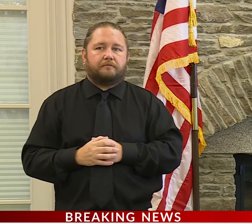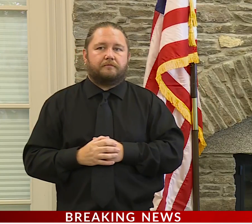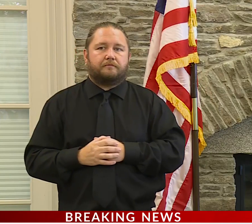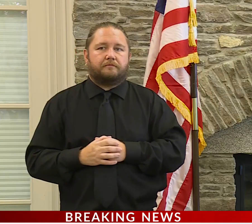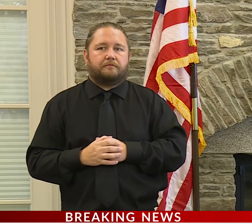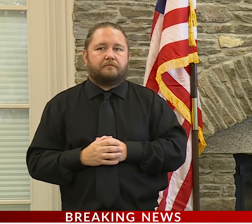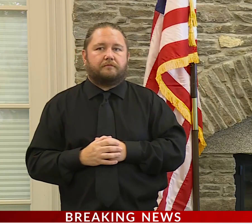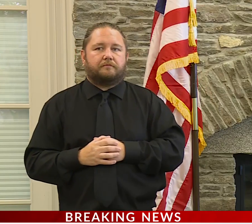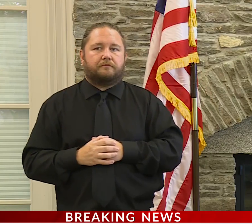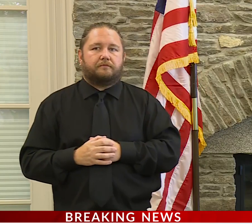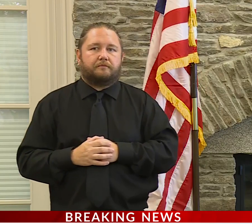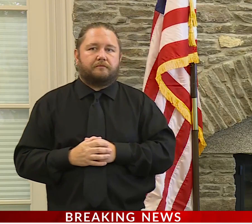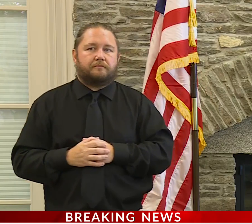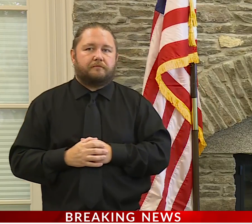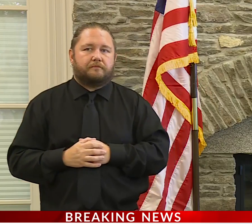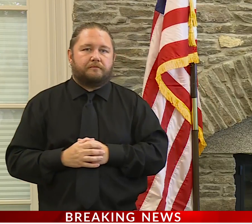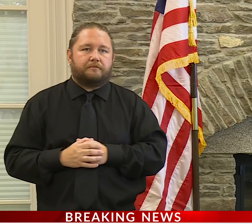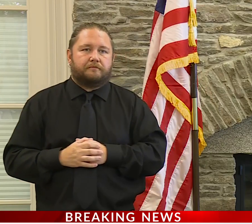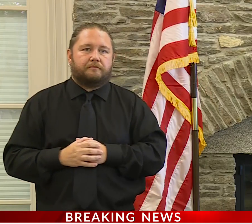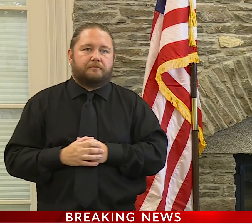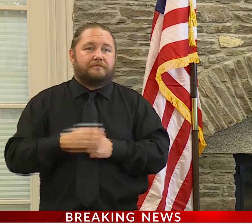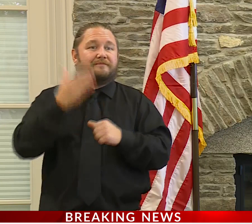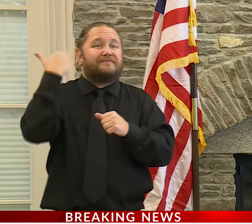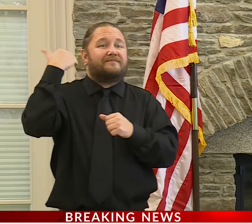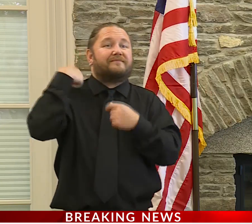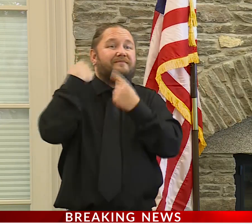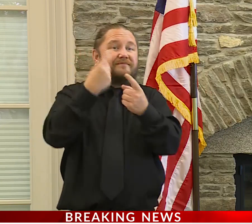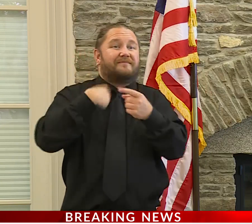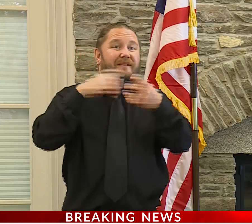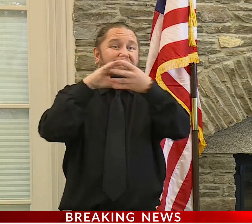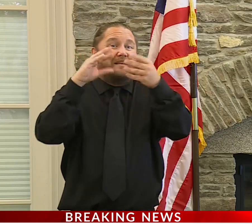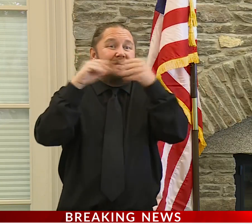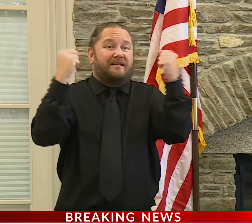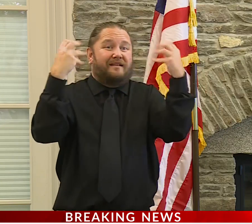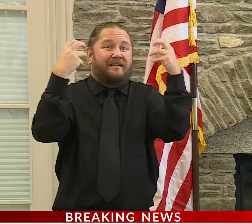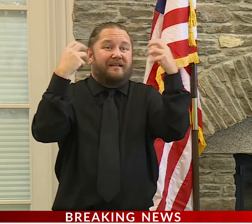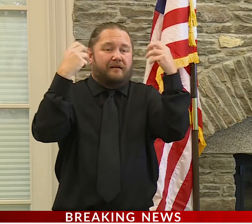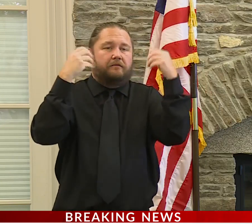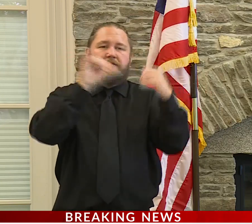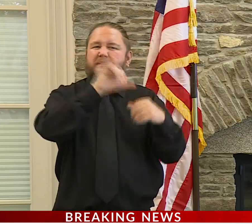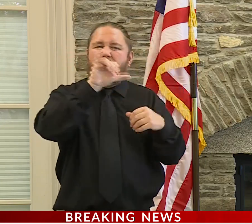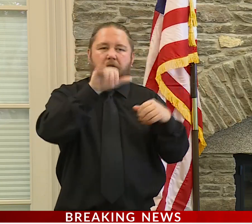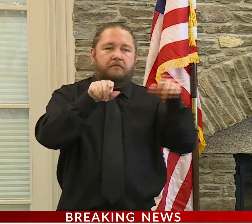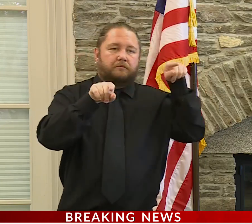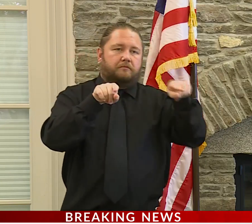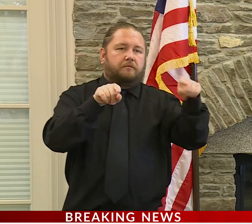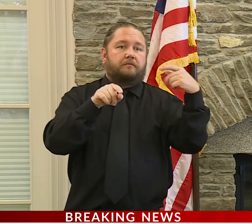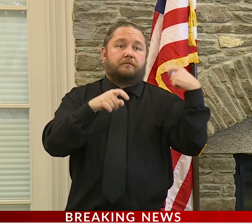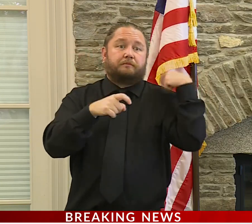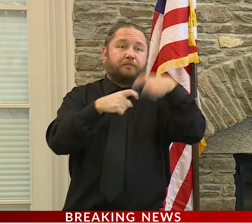THIS IDEA IT WOULD AT MOST BE, THOUGH THE IS IS THAT THE MONTHS THAT I WENT UP, BUT AT